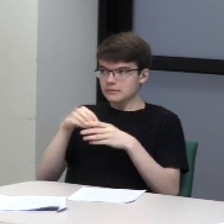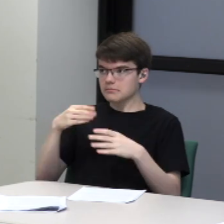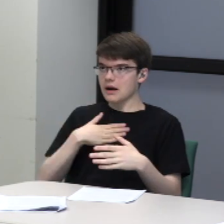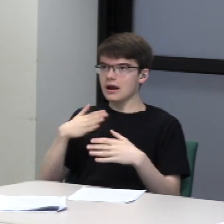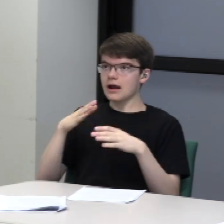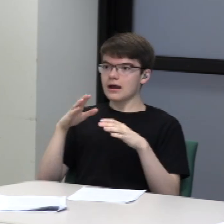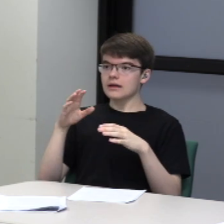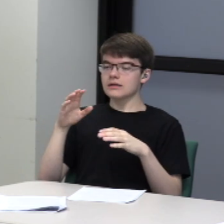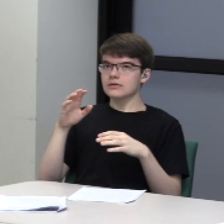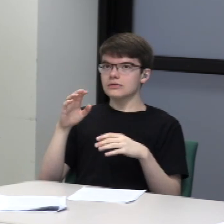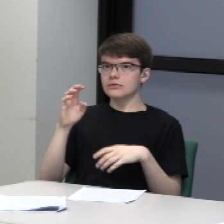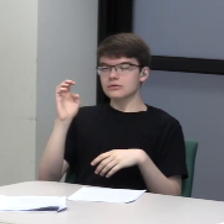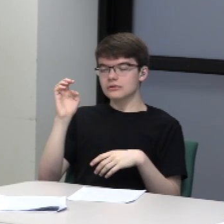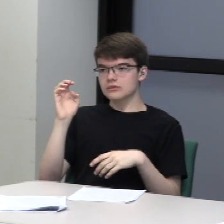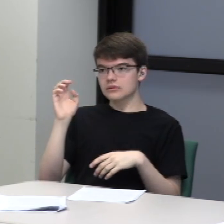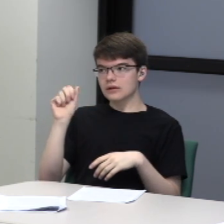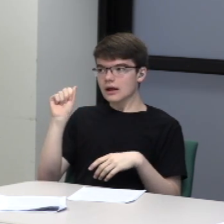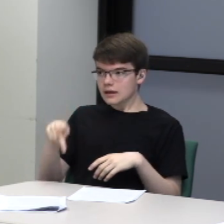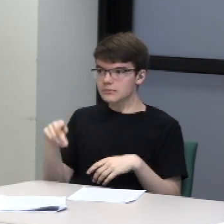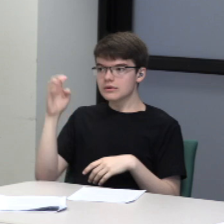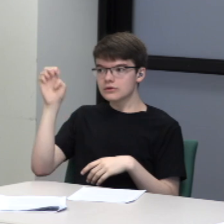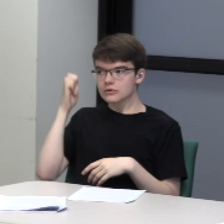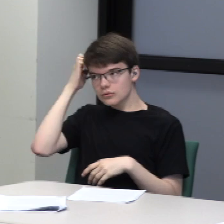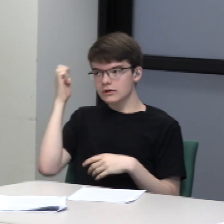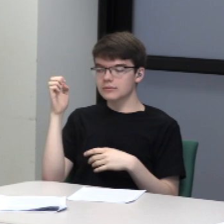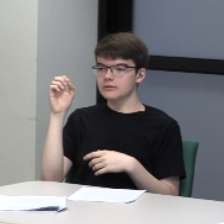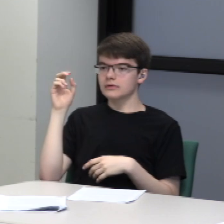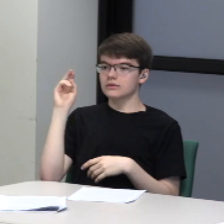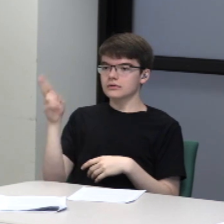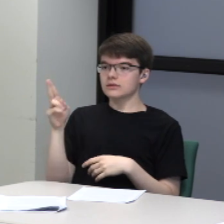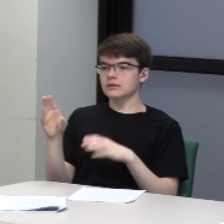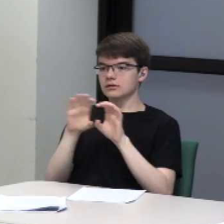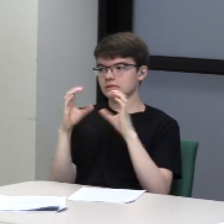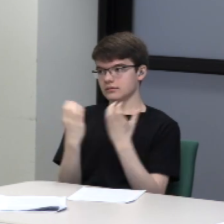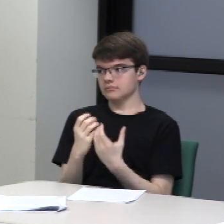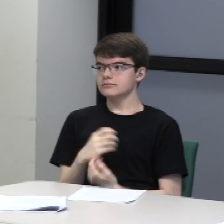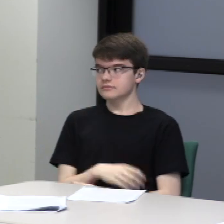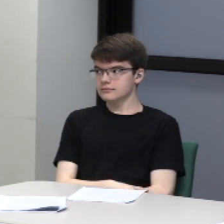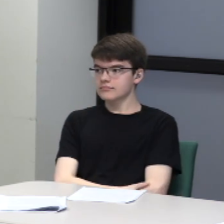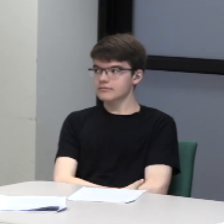I think I'd probably need CART in my A.P. European history class.